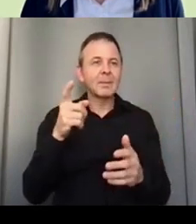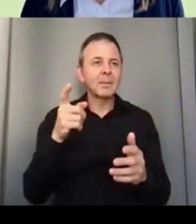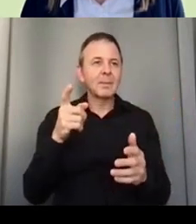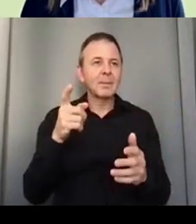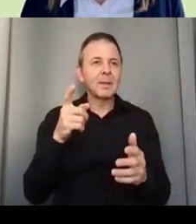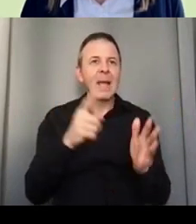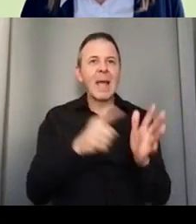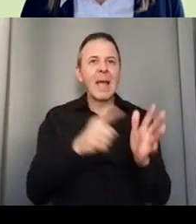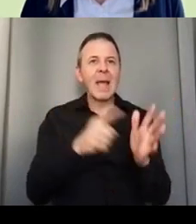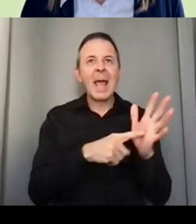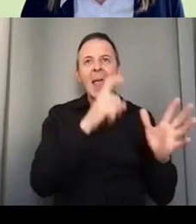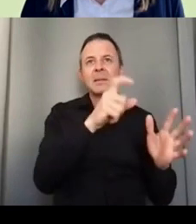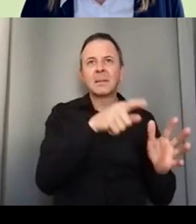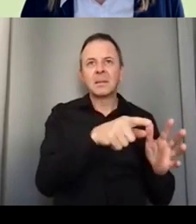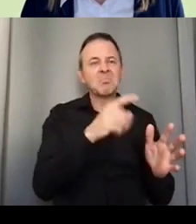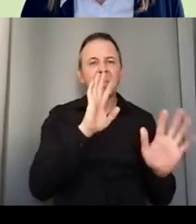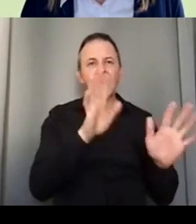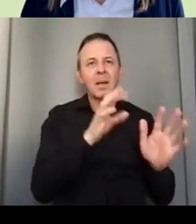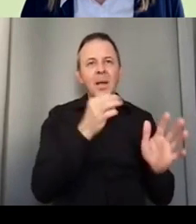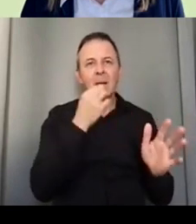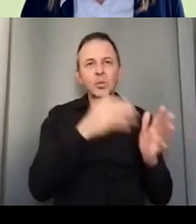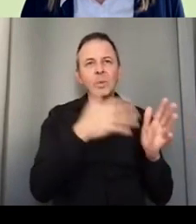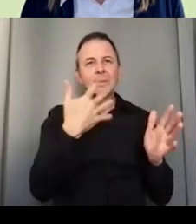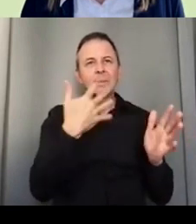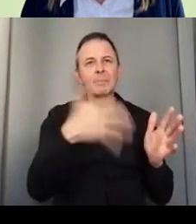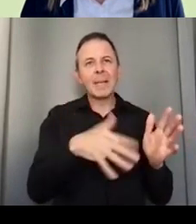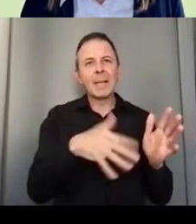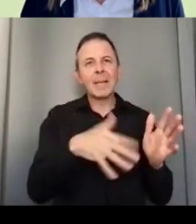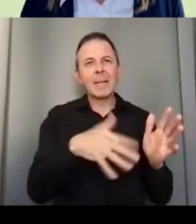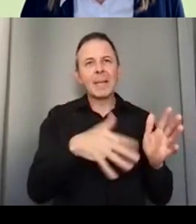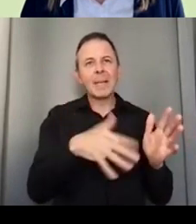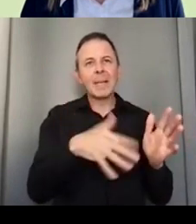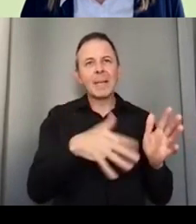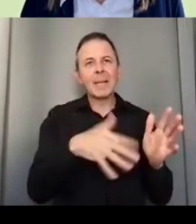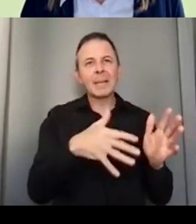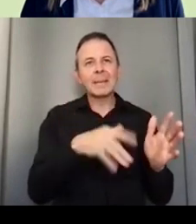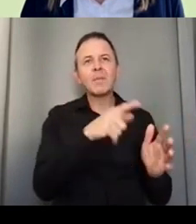was said it was too expensive and you should go to a